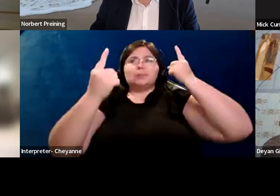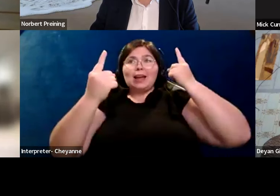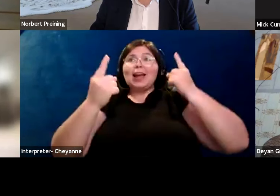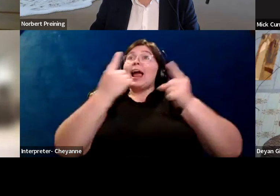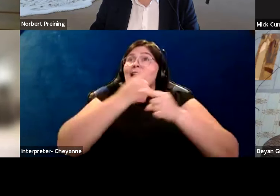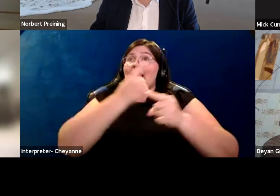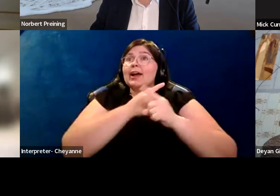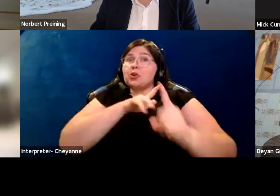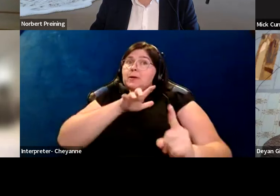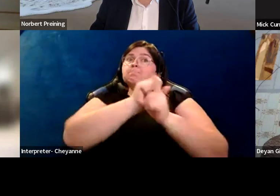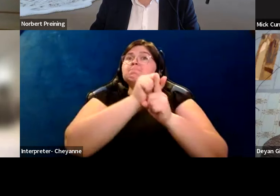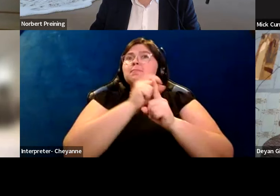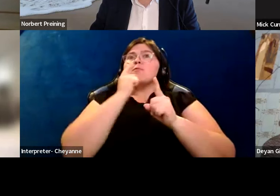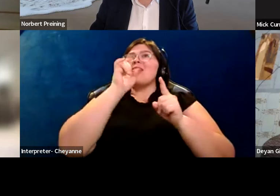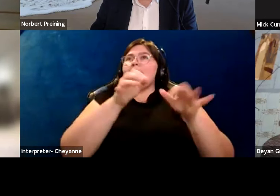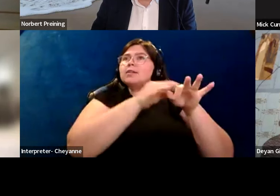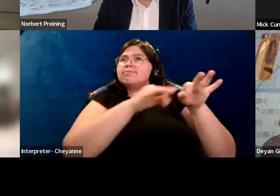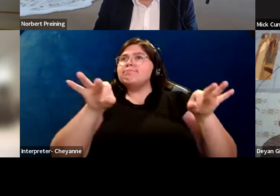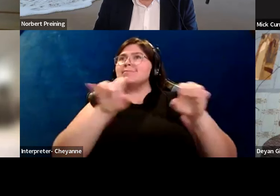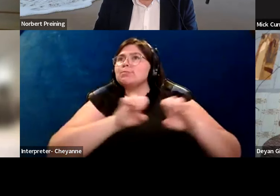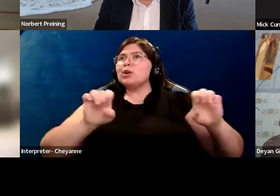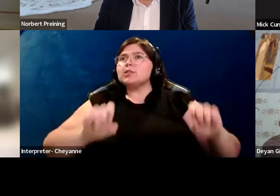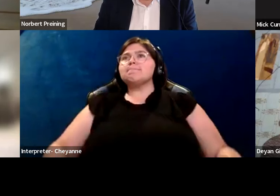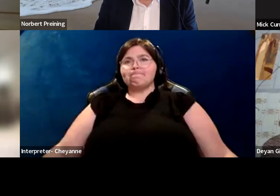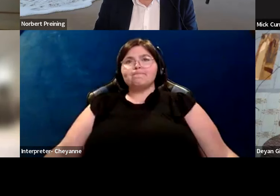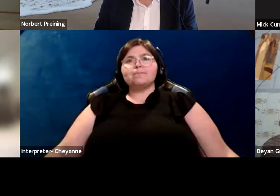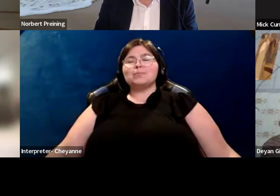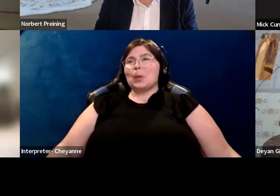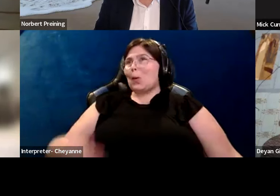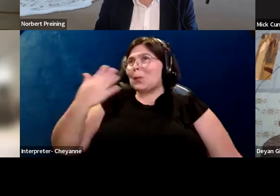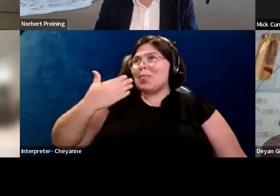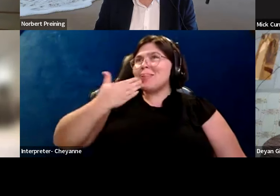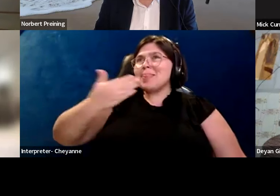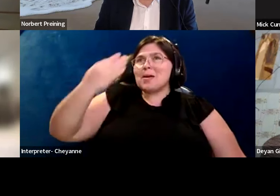of the expression. Thanks for sharing that.